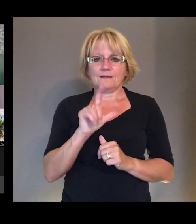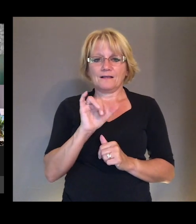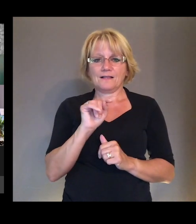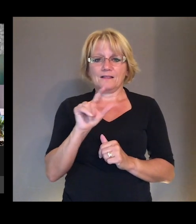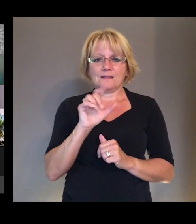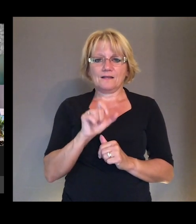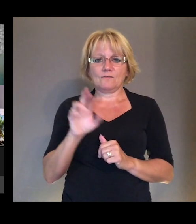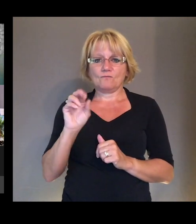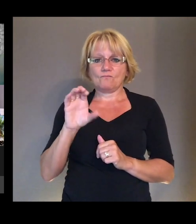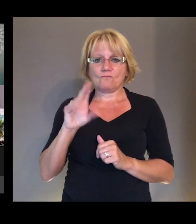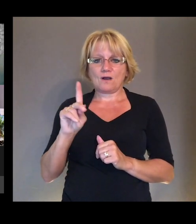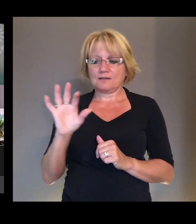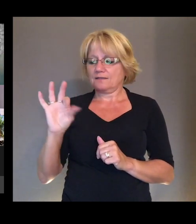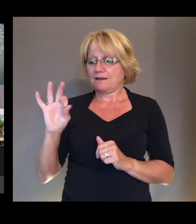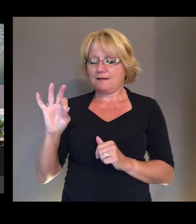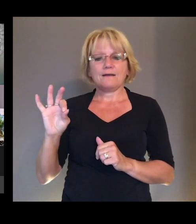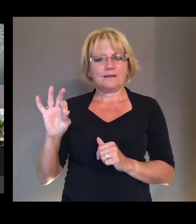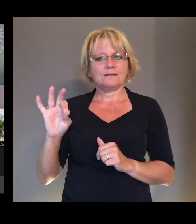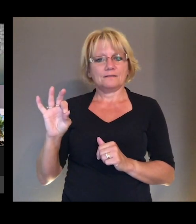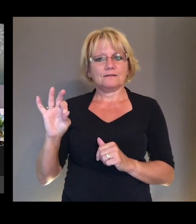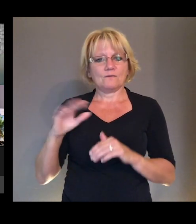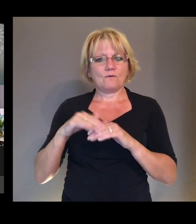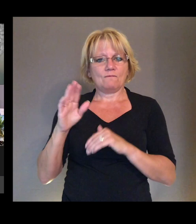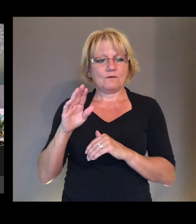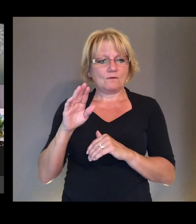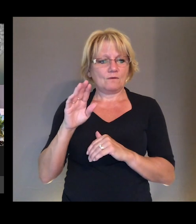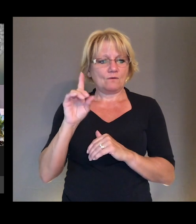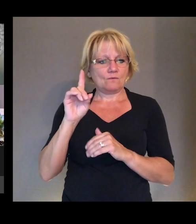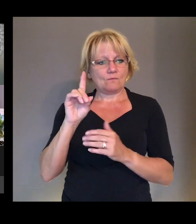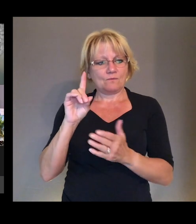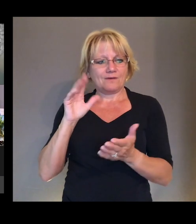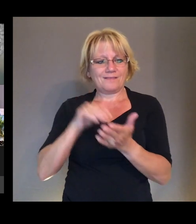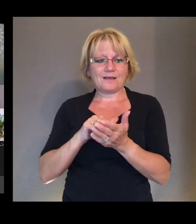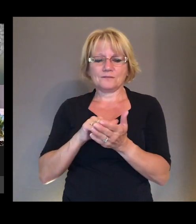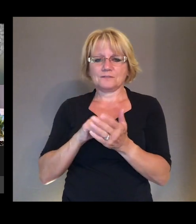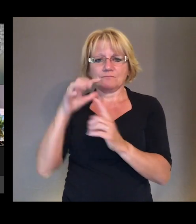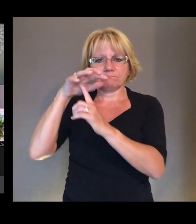Also I'm the Little Rock Nine in 1957, over a 100,000 paratroopers